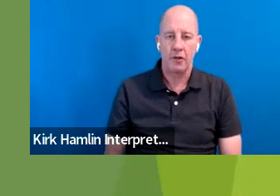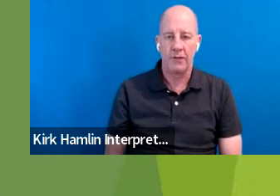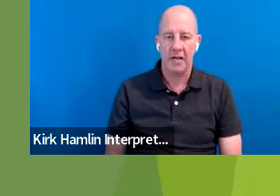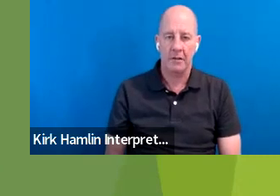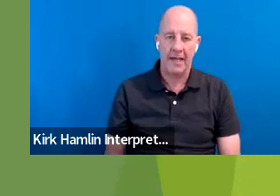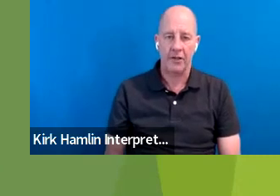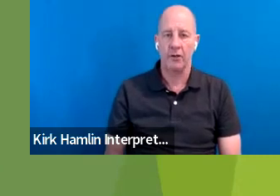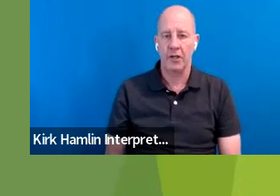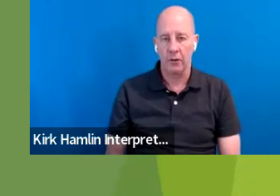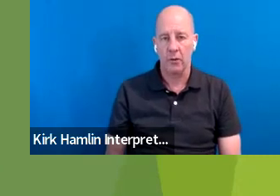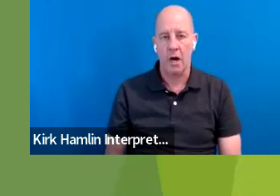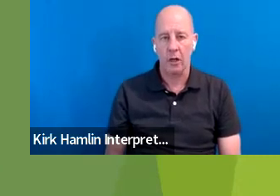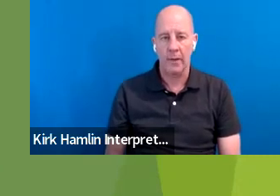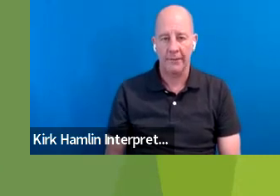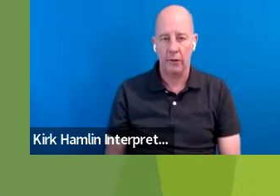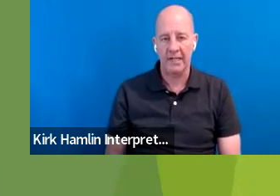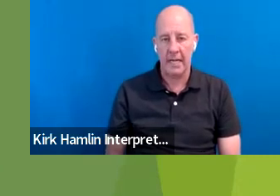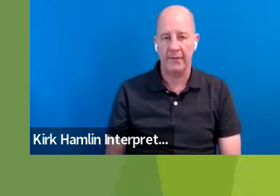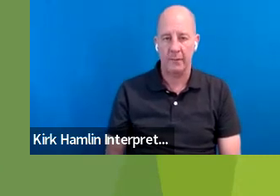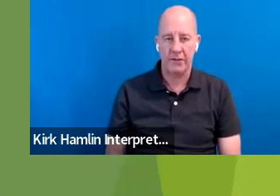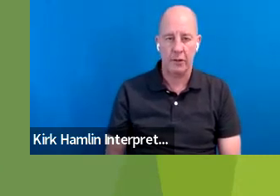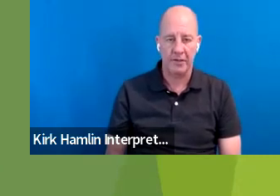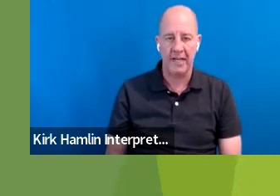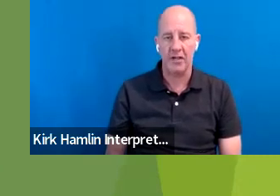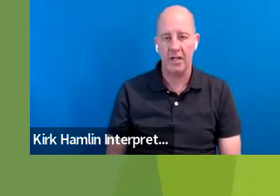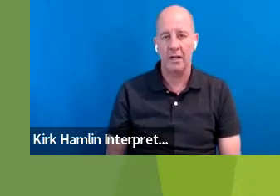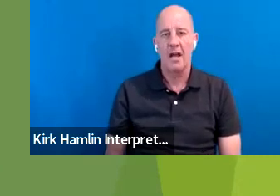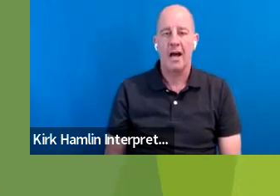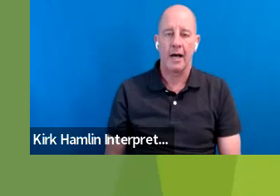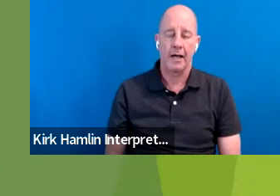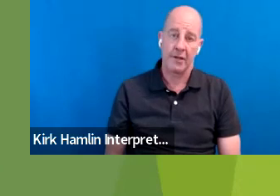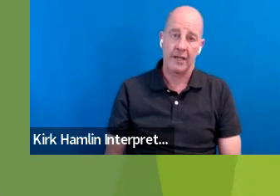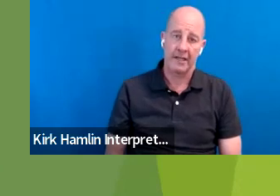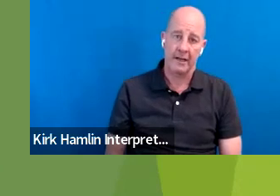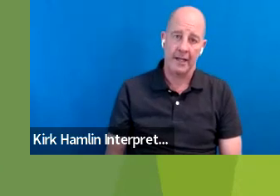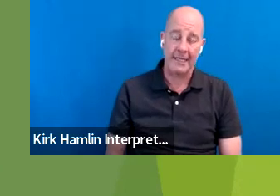And you've got to make sure that you are ready for any type of interpretation I'm sorry,